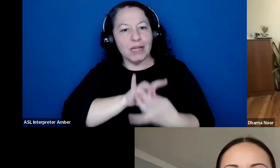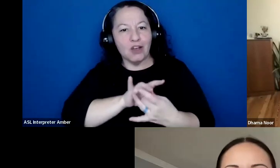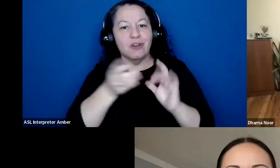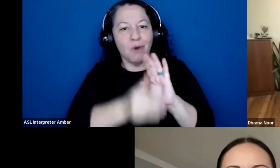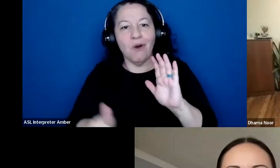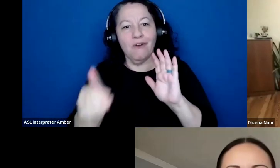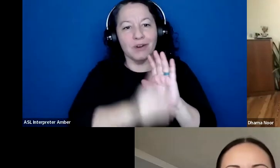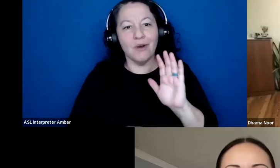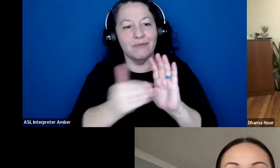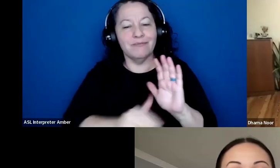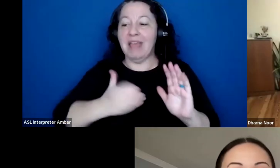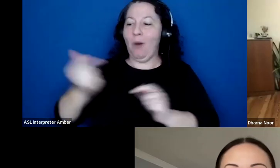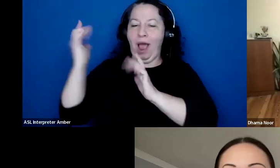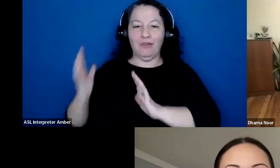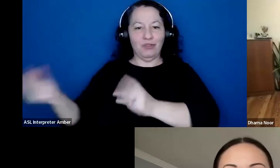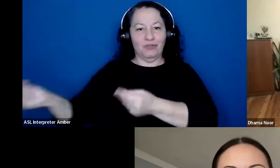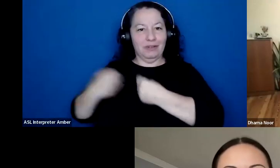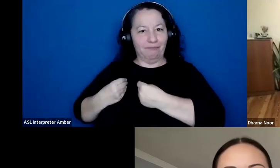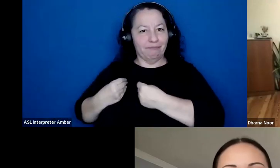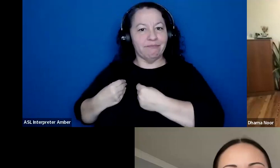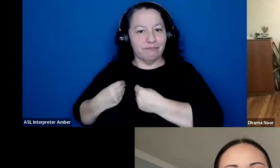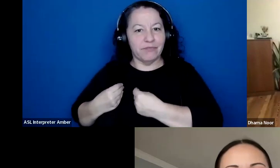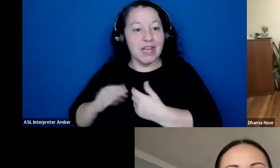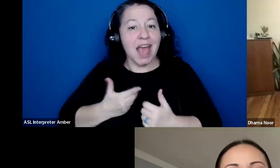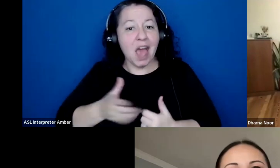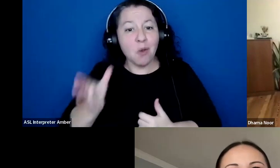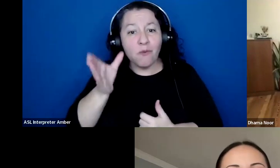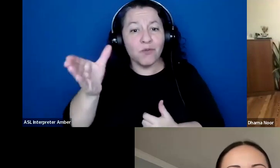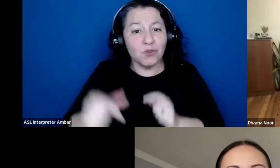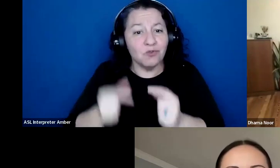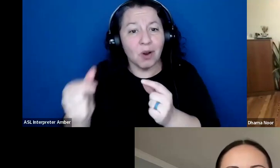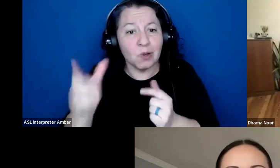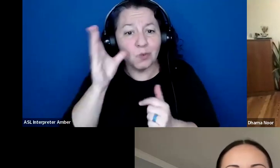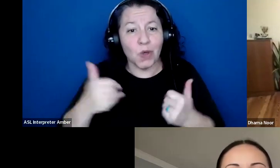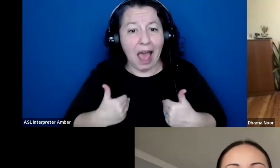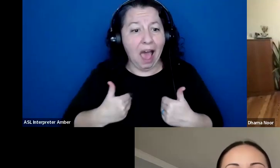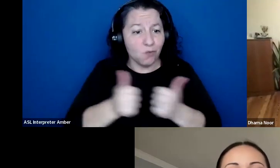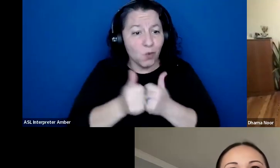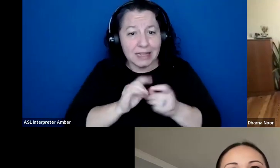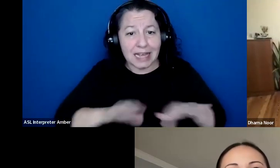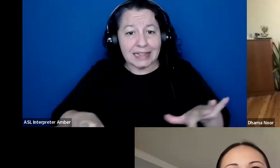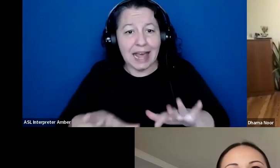that our ancestors have and that our future generations will have with the lands that we're on and that we protect.